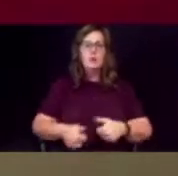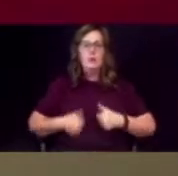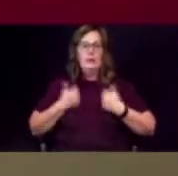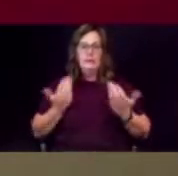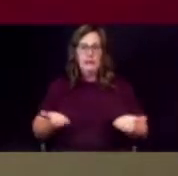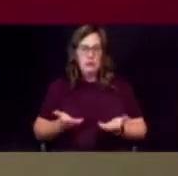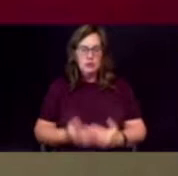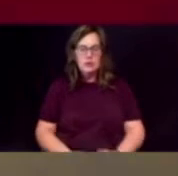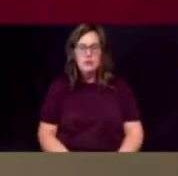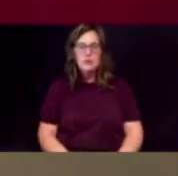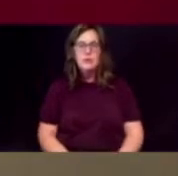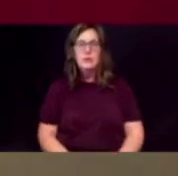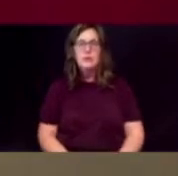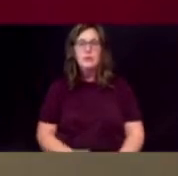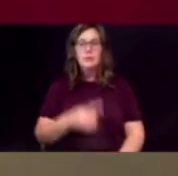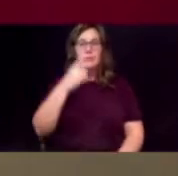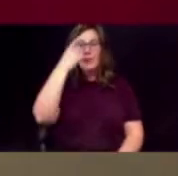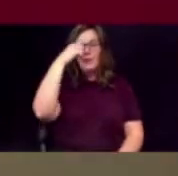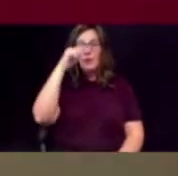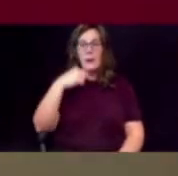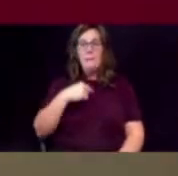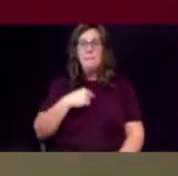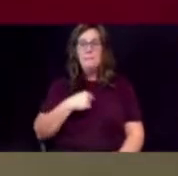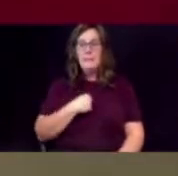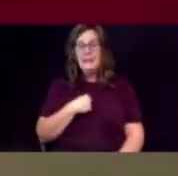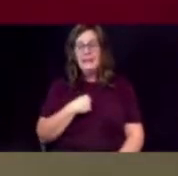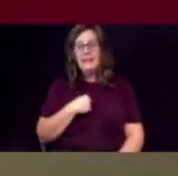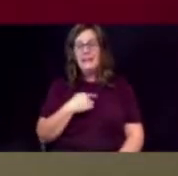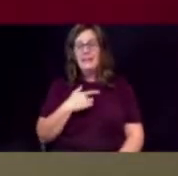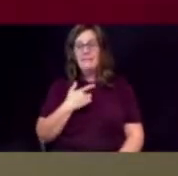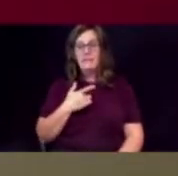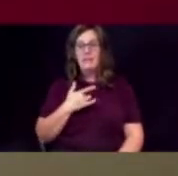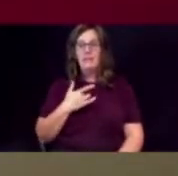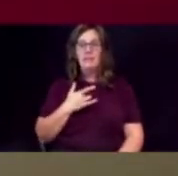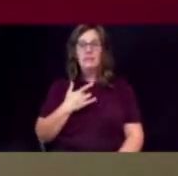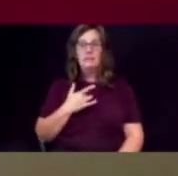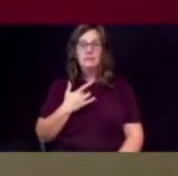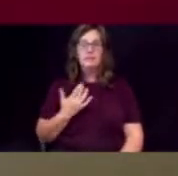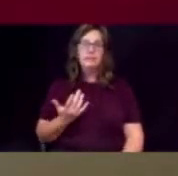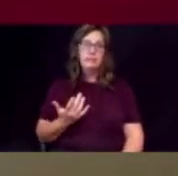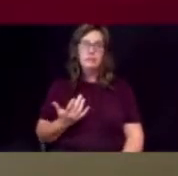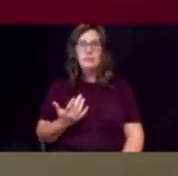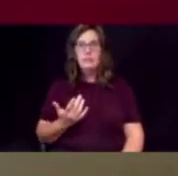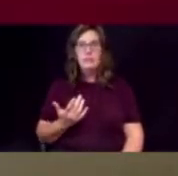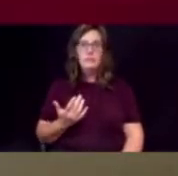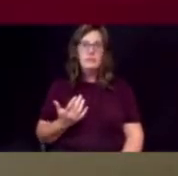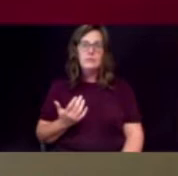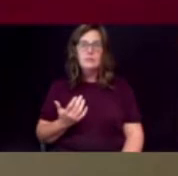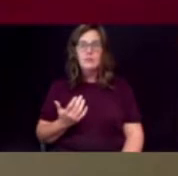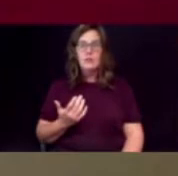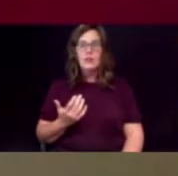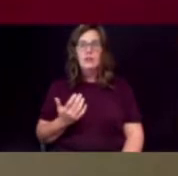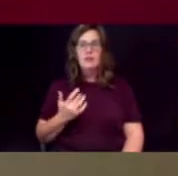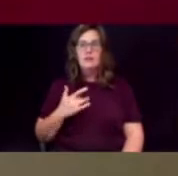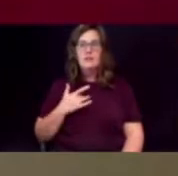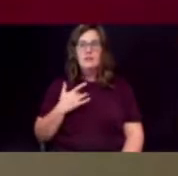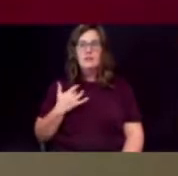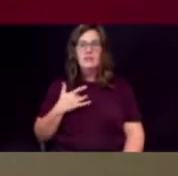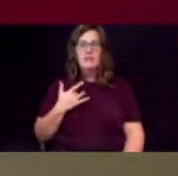for me the i feel completely i i i'm still in a weird place on where i actually feel at home with